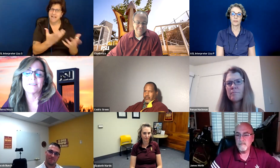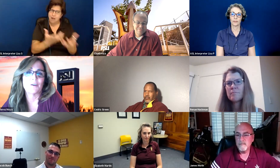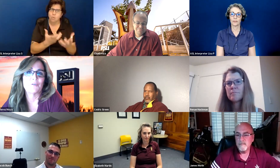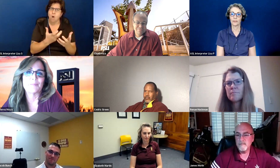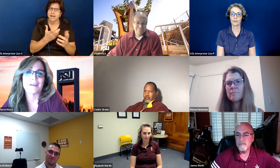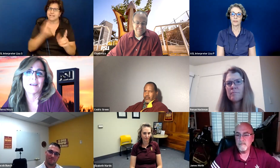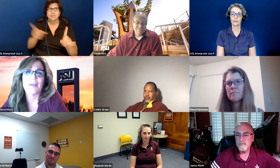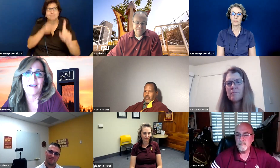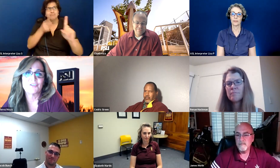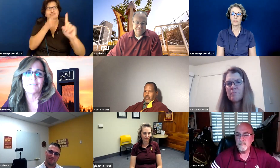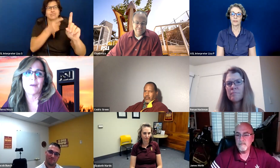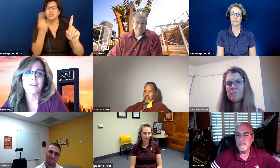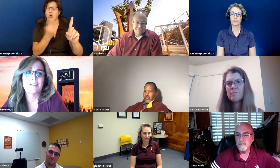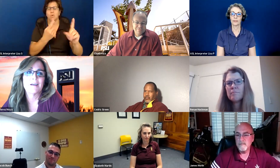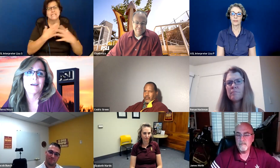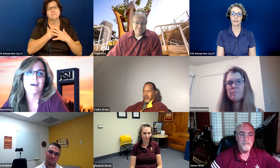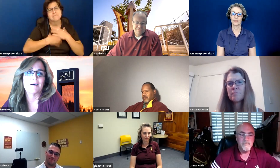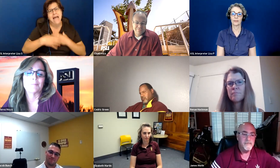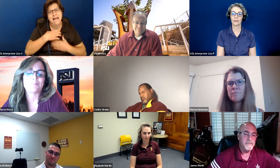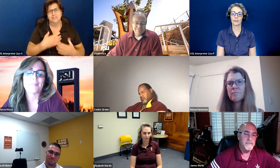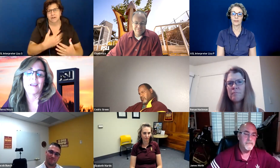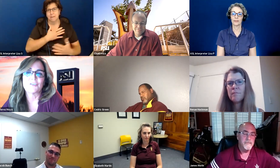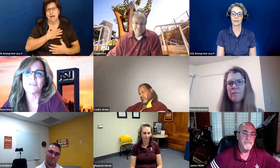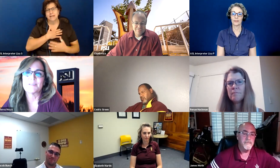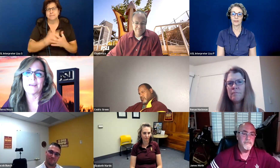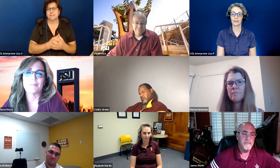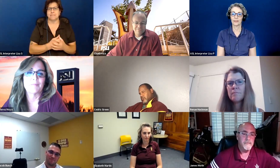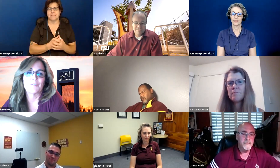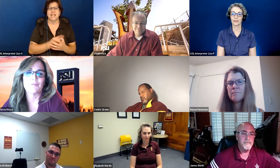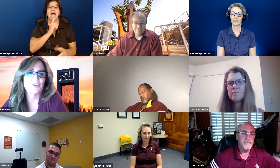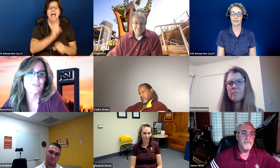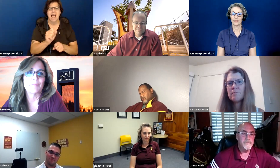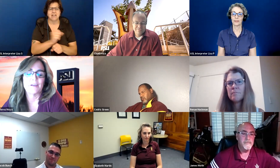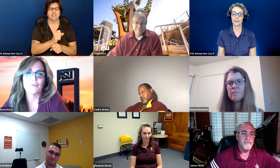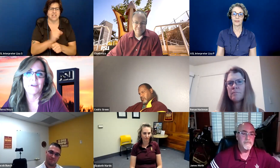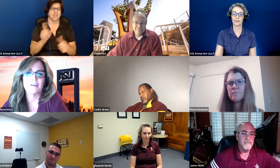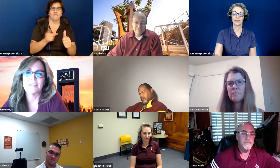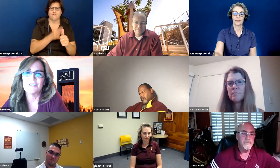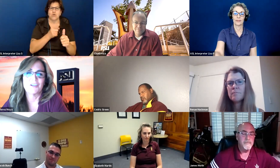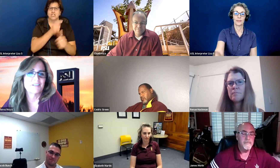It's always been a passion of mine. I actually spent the first years of my career teaching